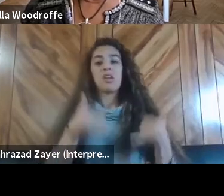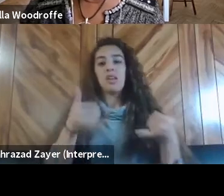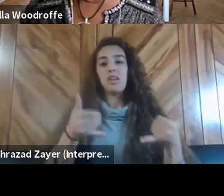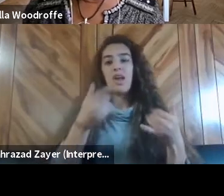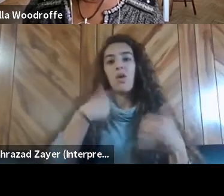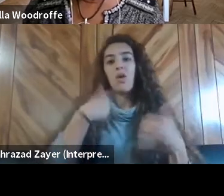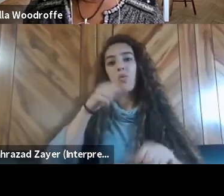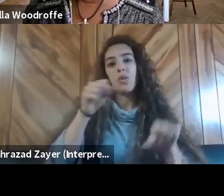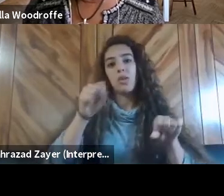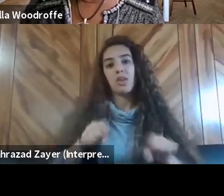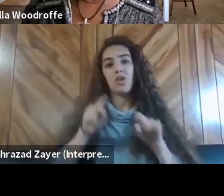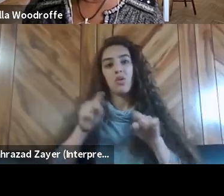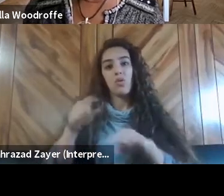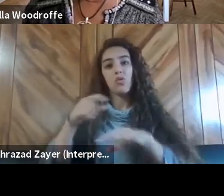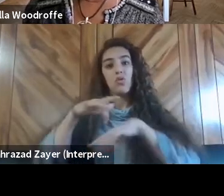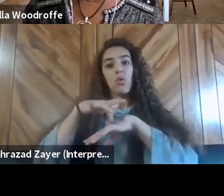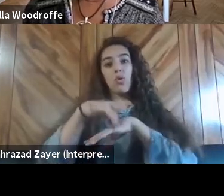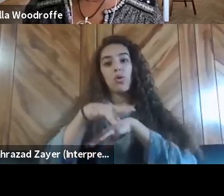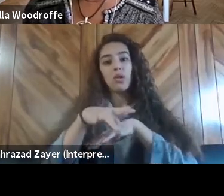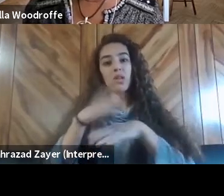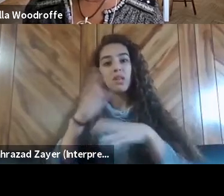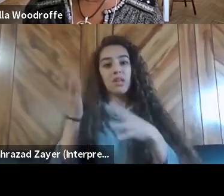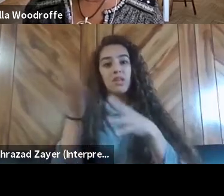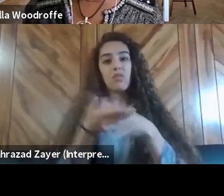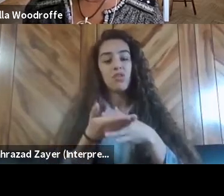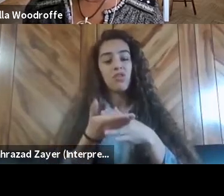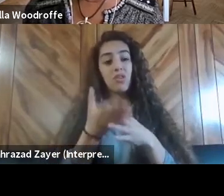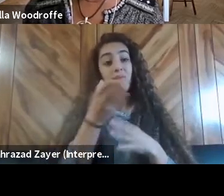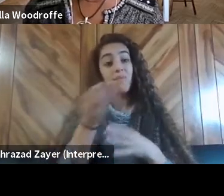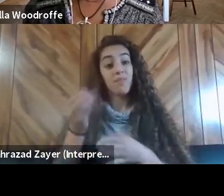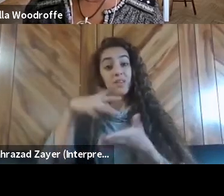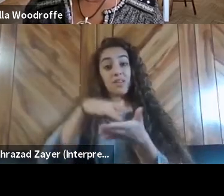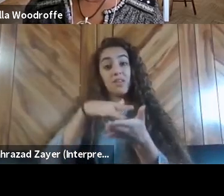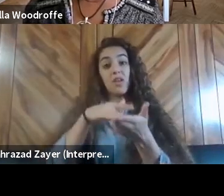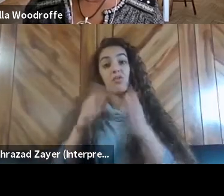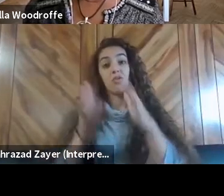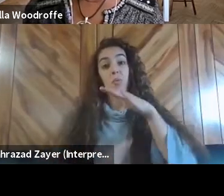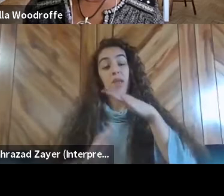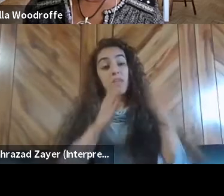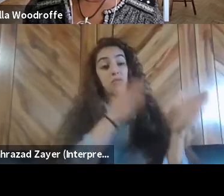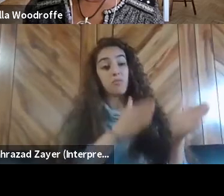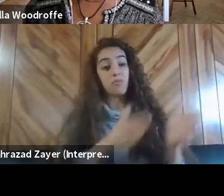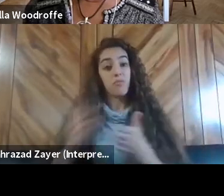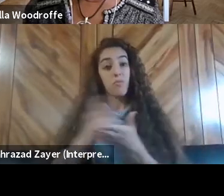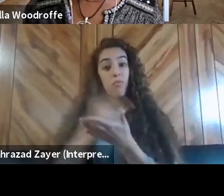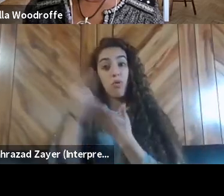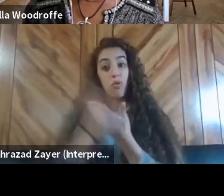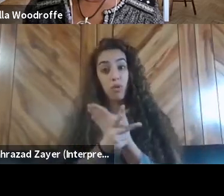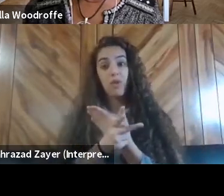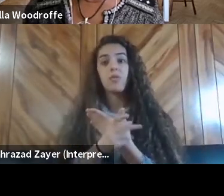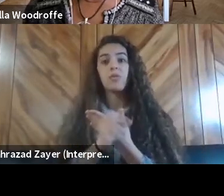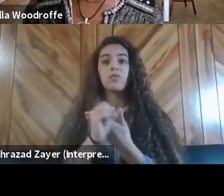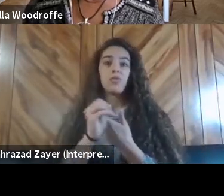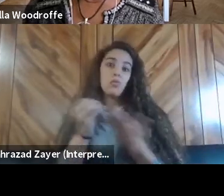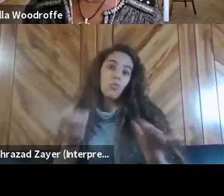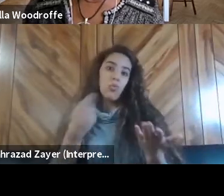center-based program. And then, so there was a plan for her every step of the way. For me, I think the concerns that